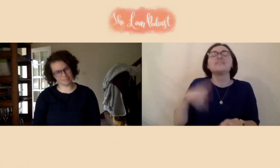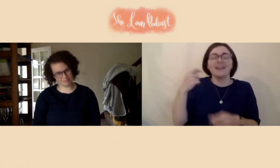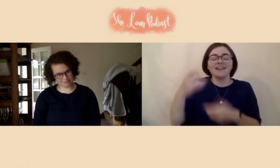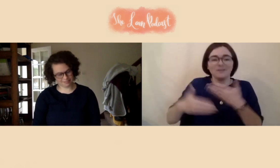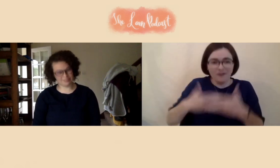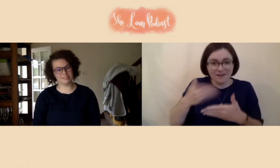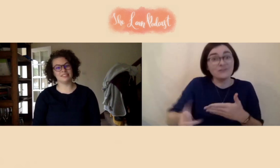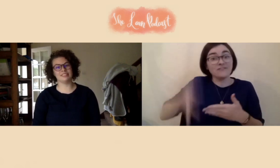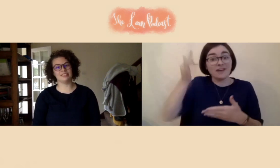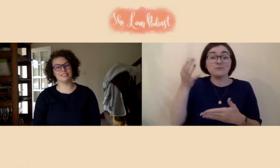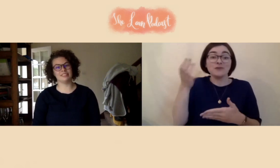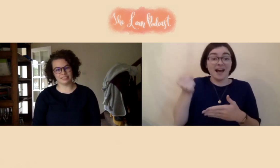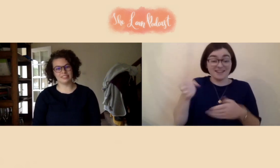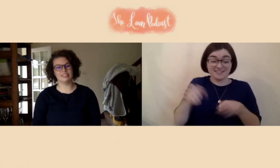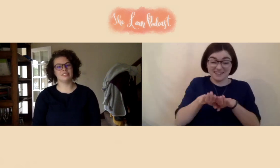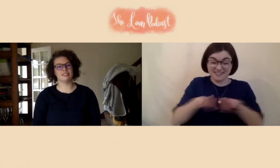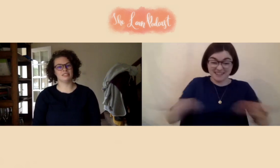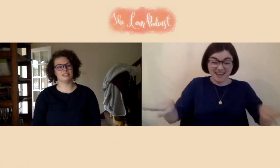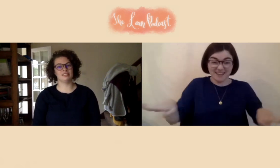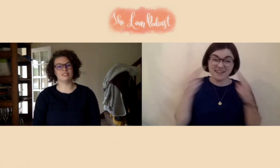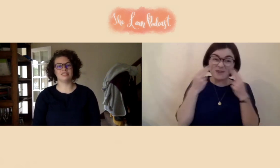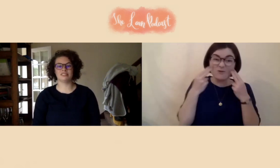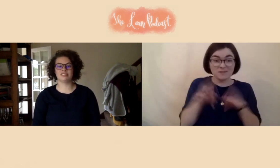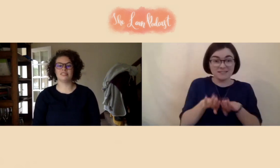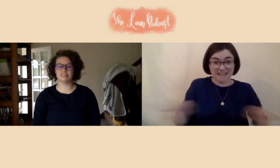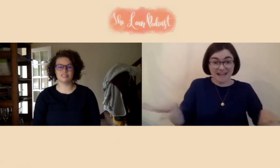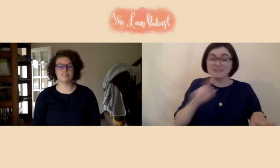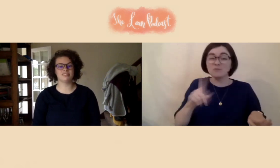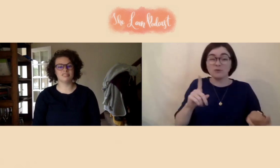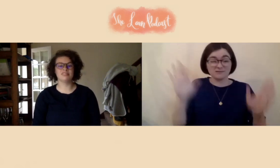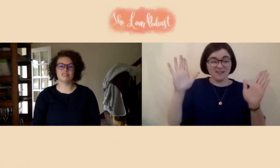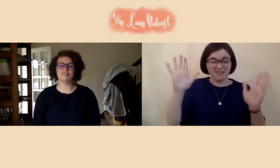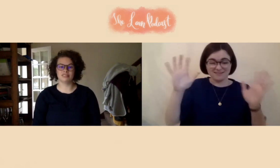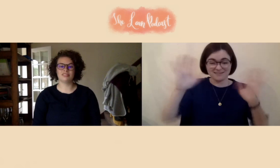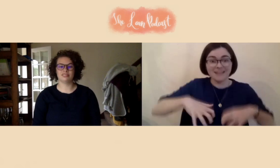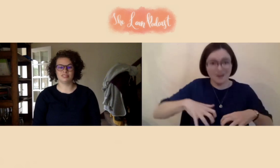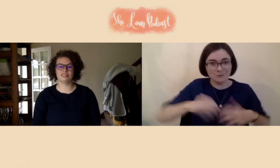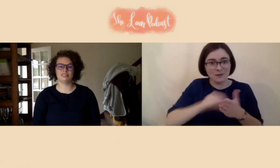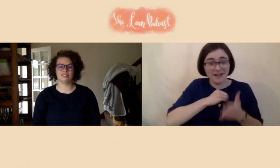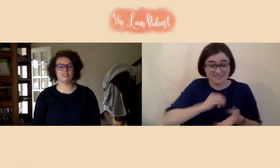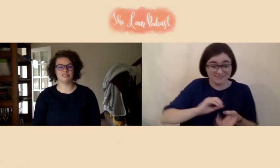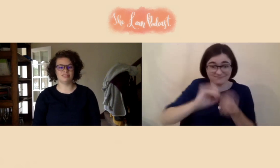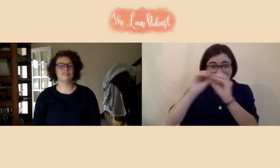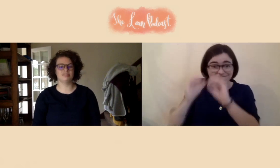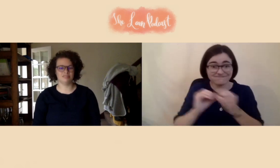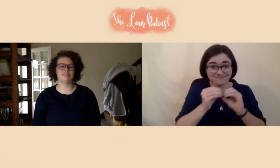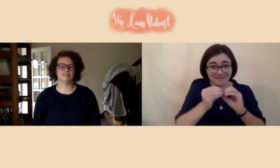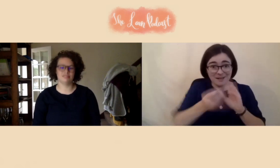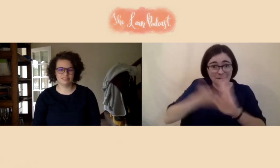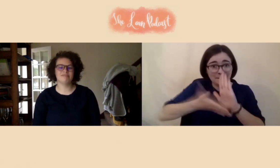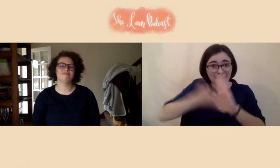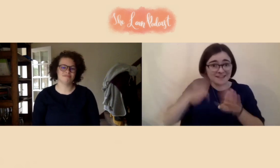that was dismantled in our house. I had to assemble the desk and with no instructions,